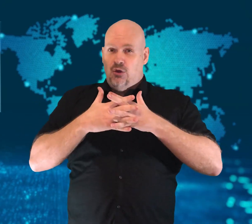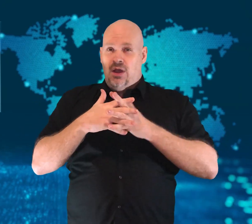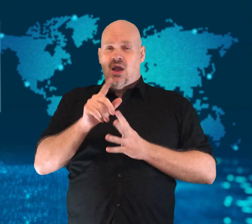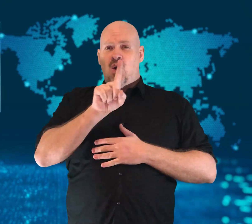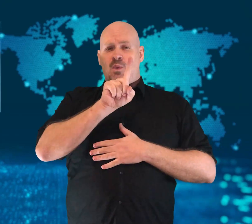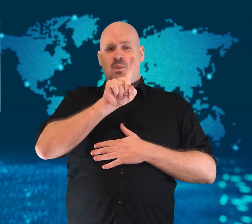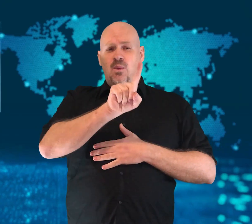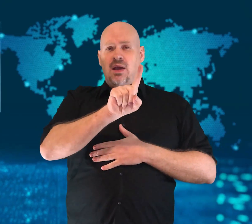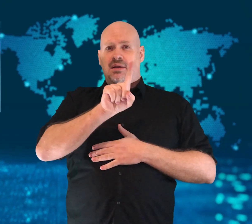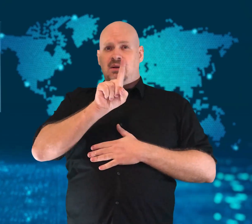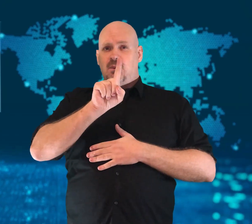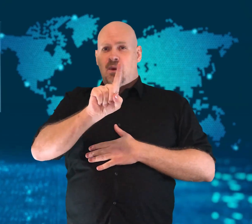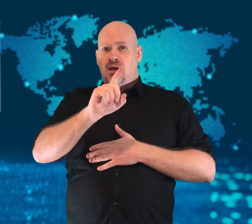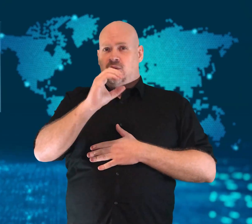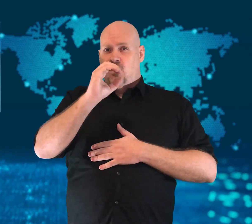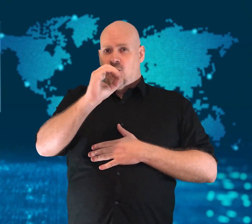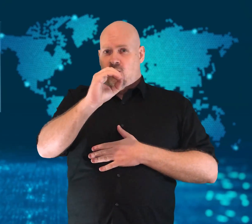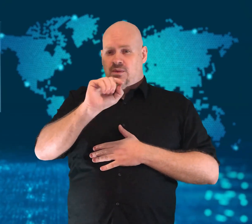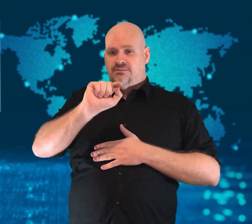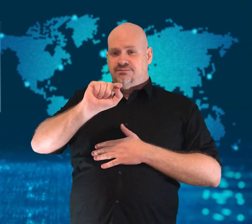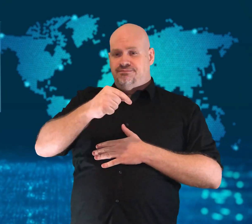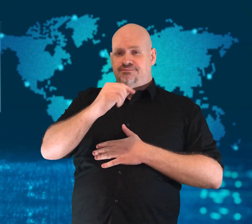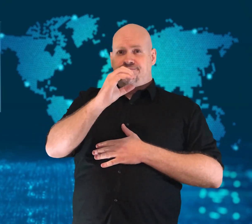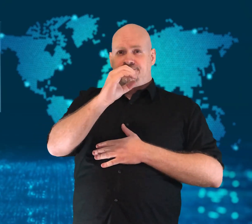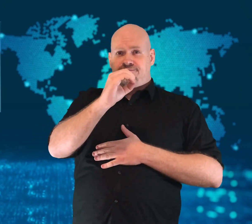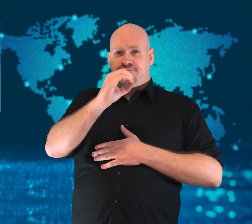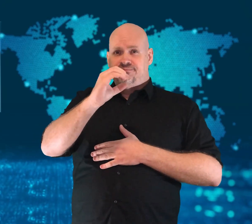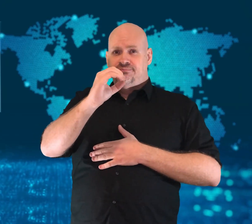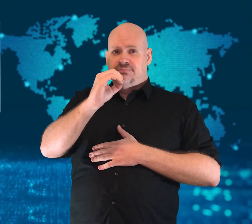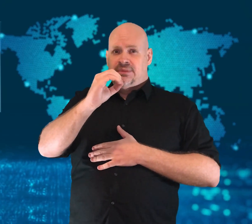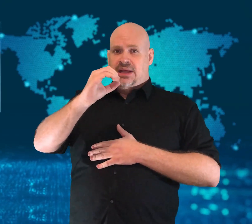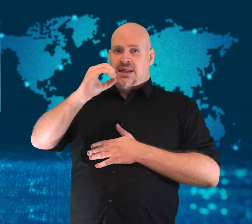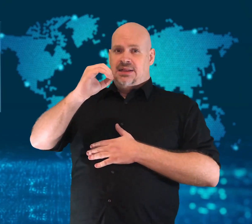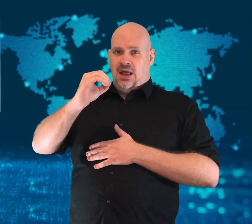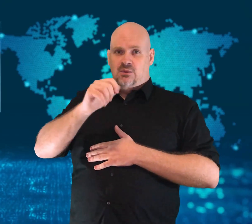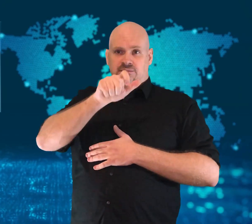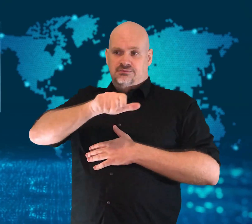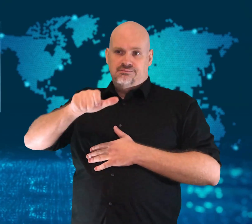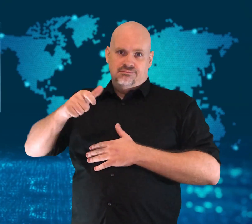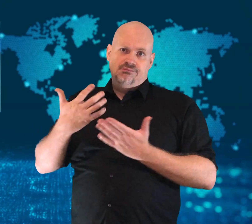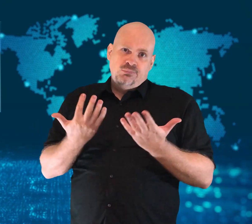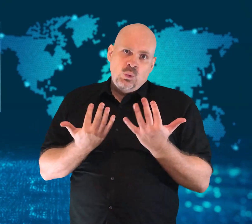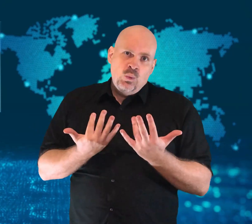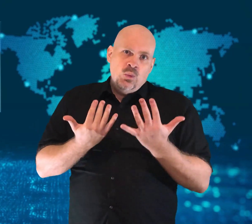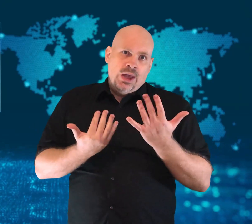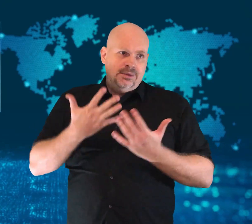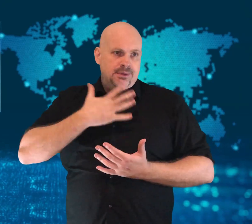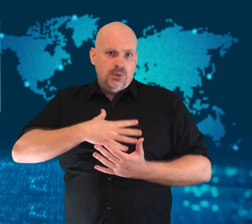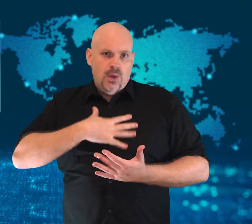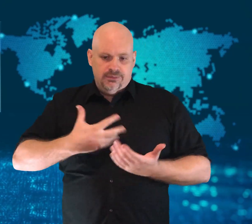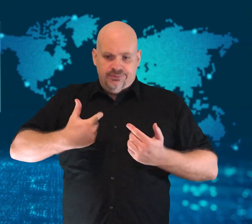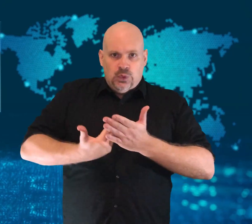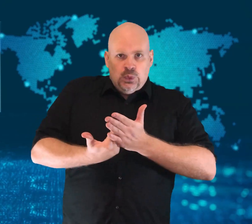Around 110,000 patients in the US are currently waiting for